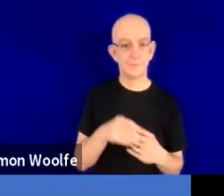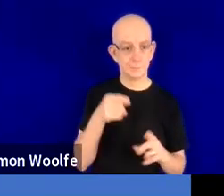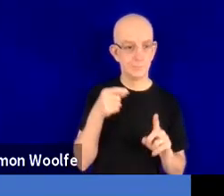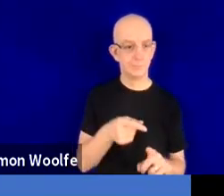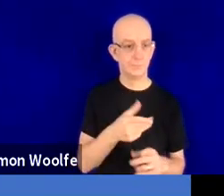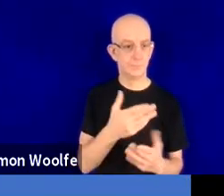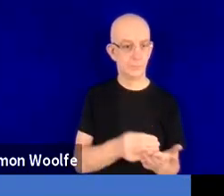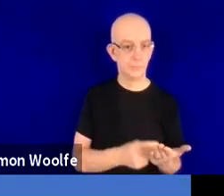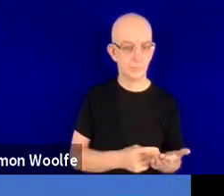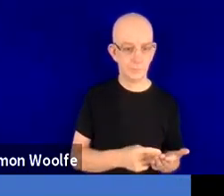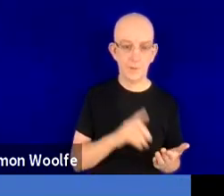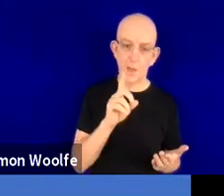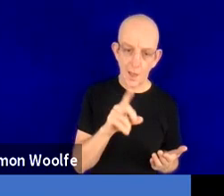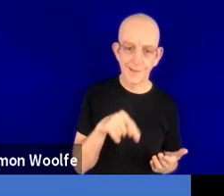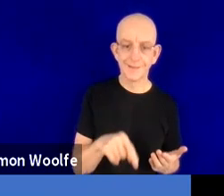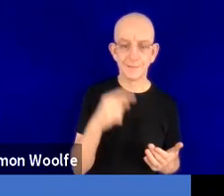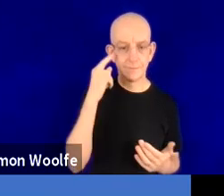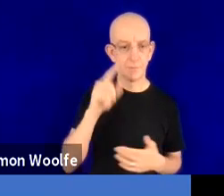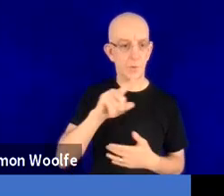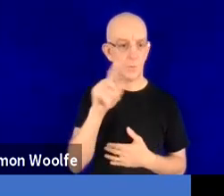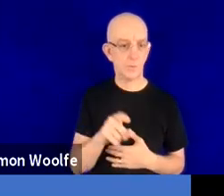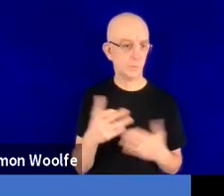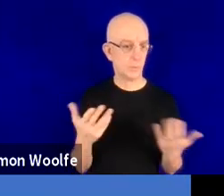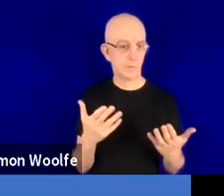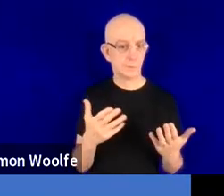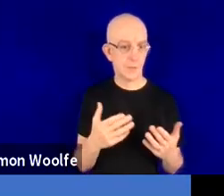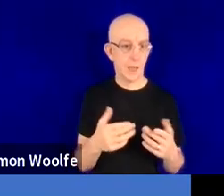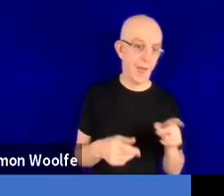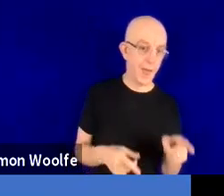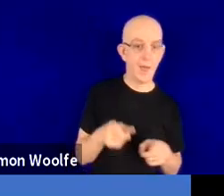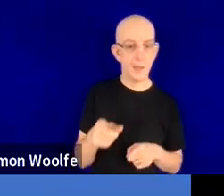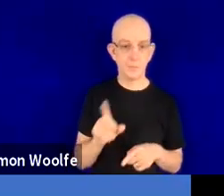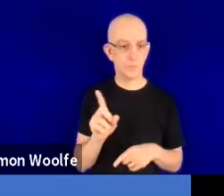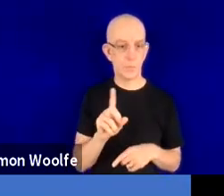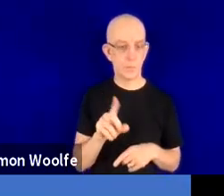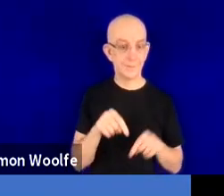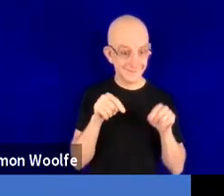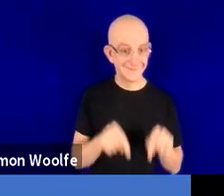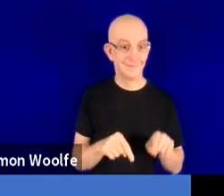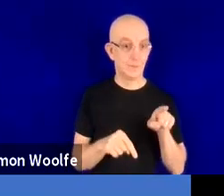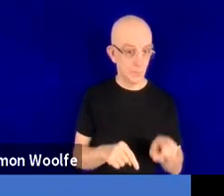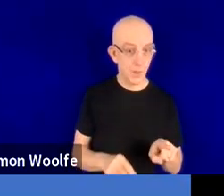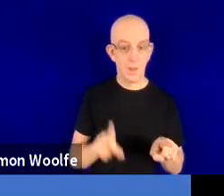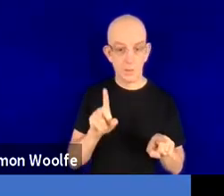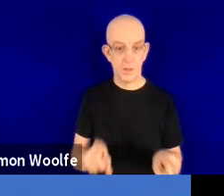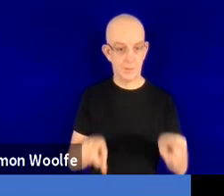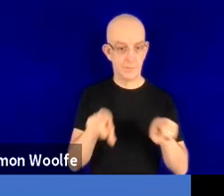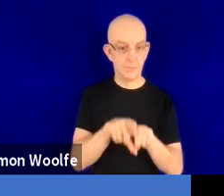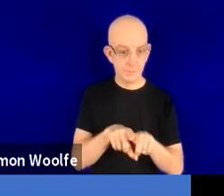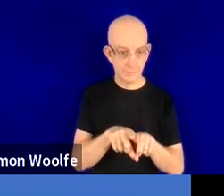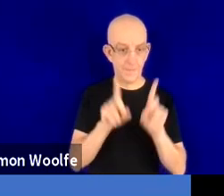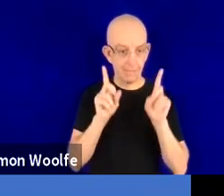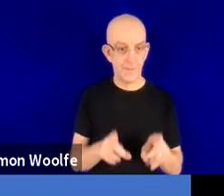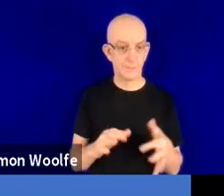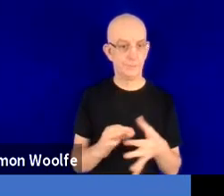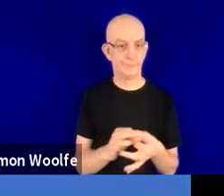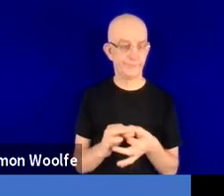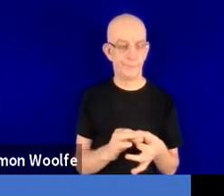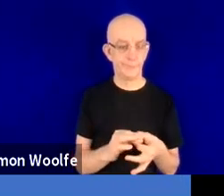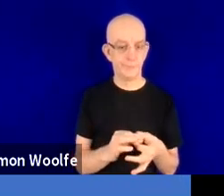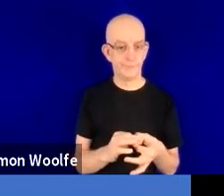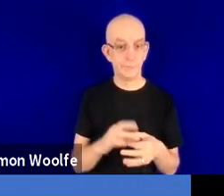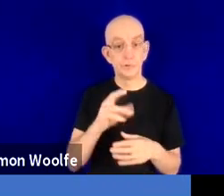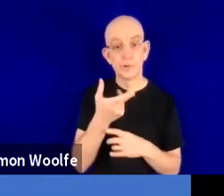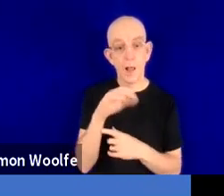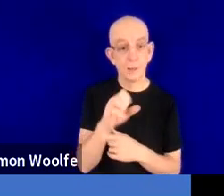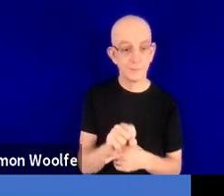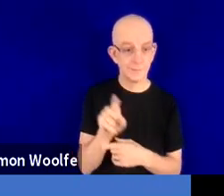I think Charles said today it's difficult financially to provide universal coverage very fast on universal disability allowance